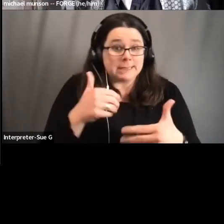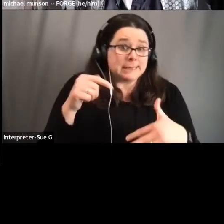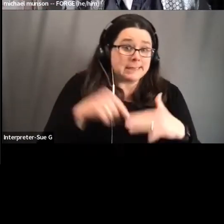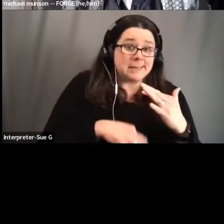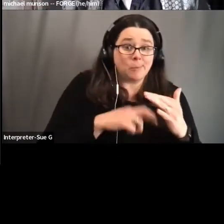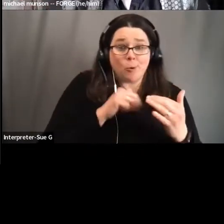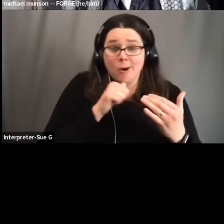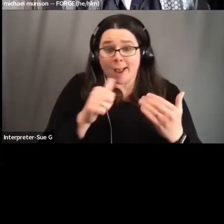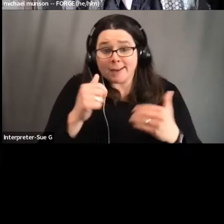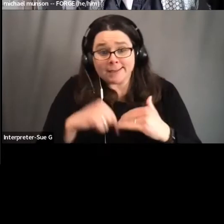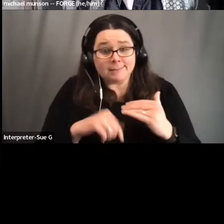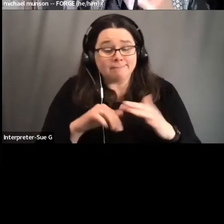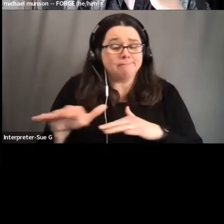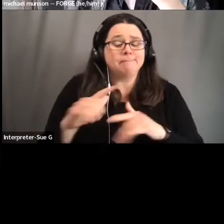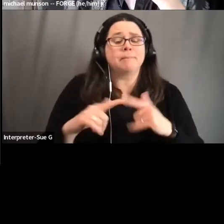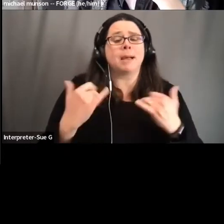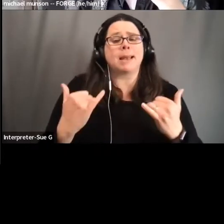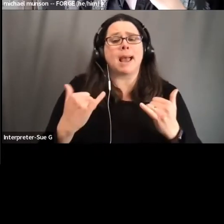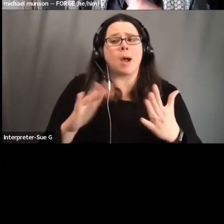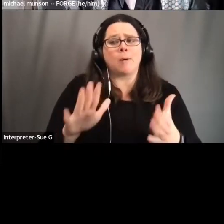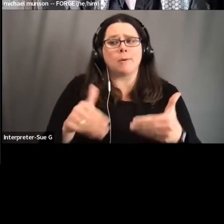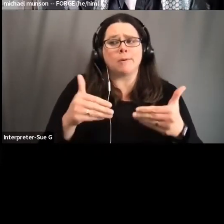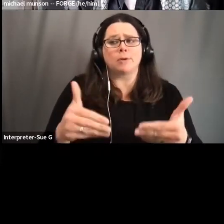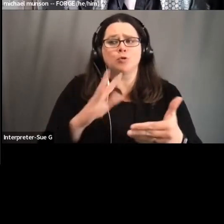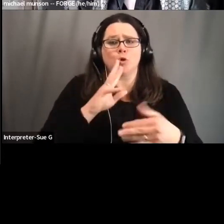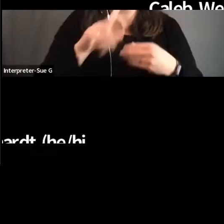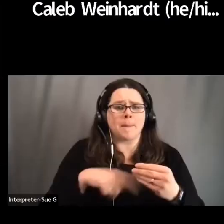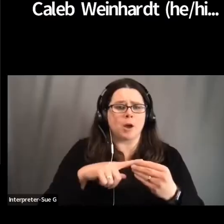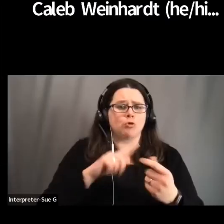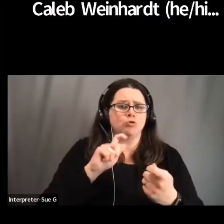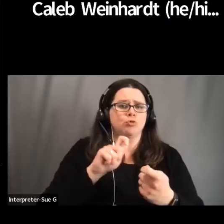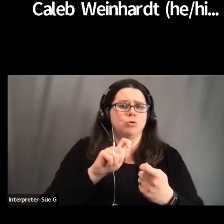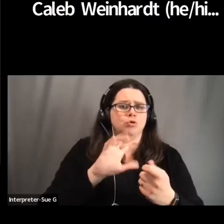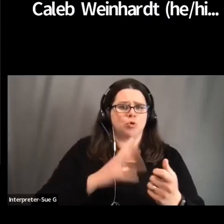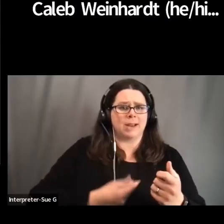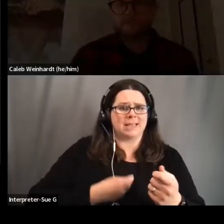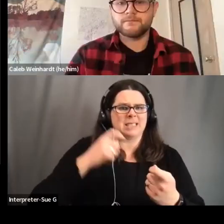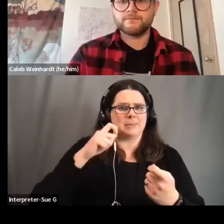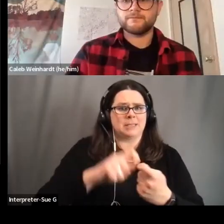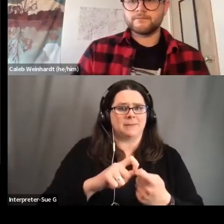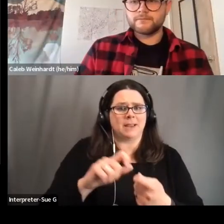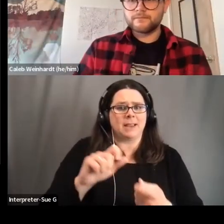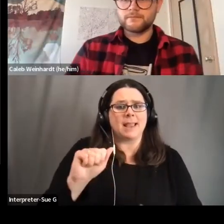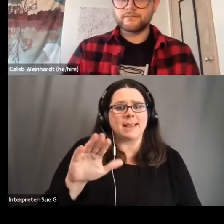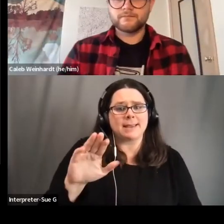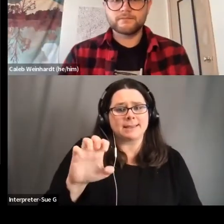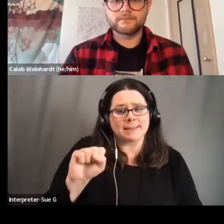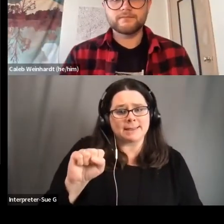and we are gonna now move on and talk about trans-specific ACEs. And Caleb's gonna help me with this section